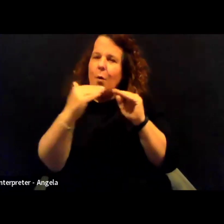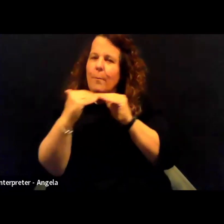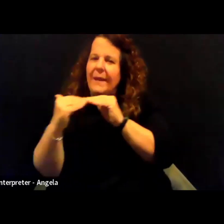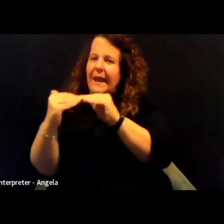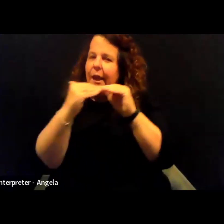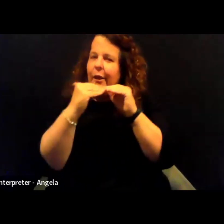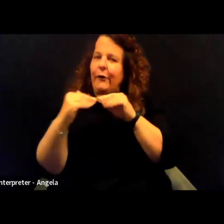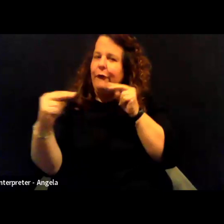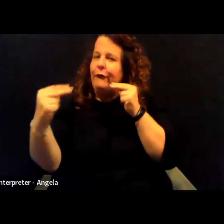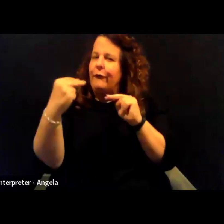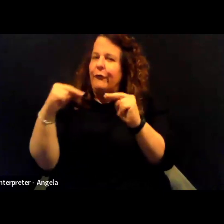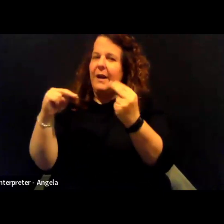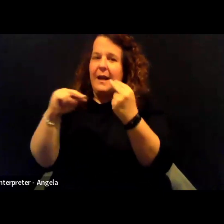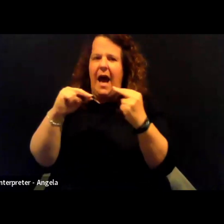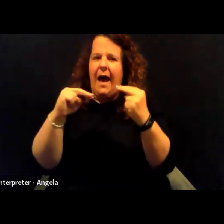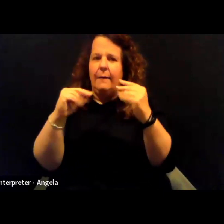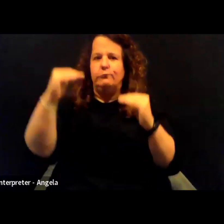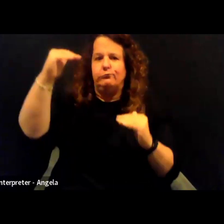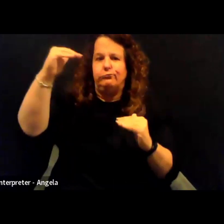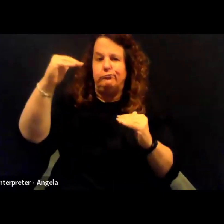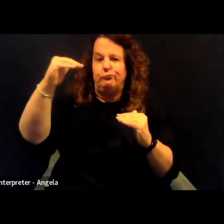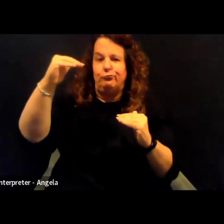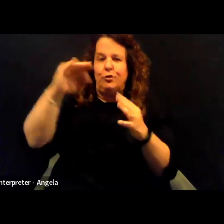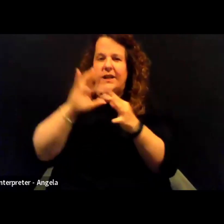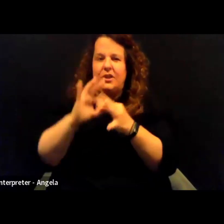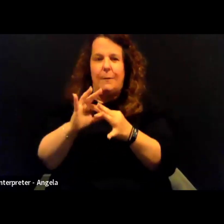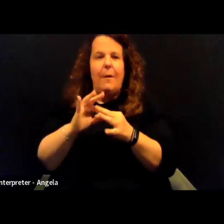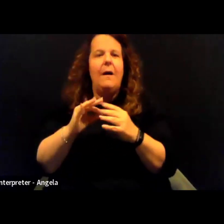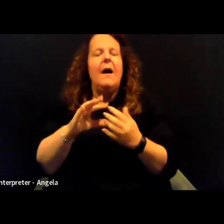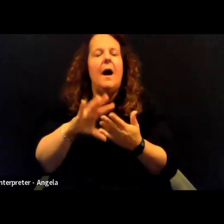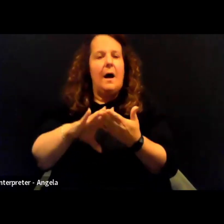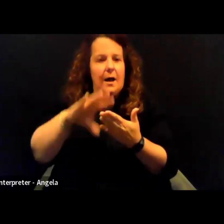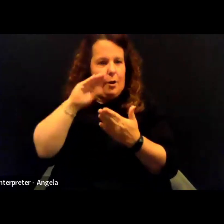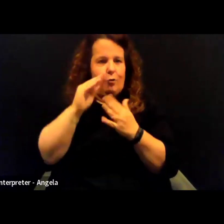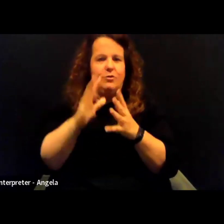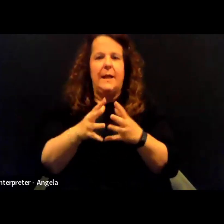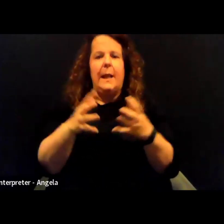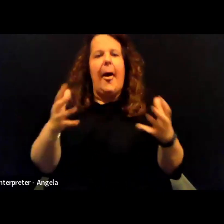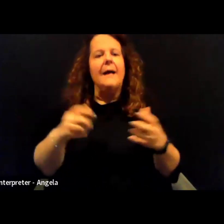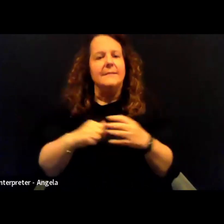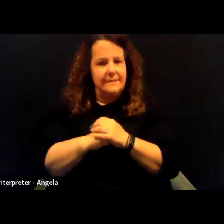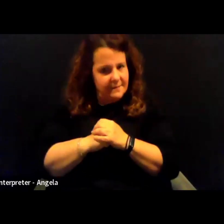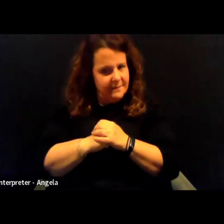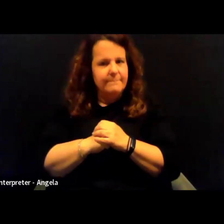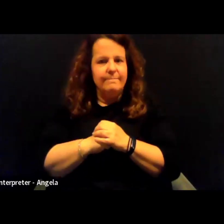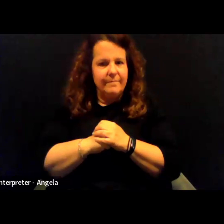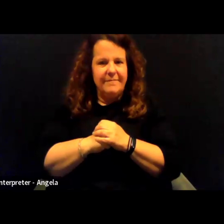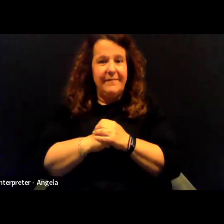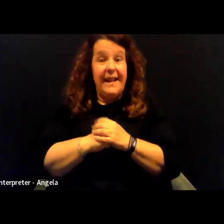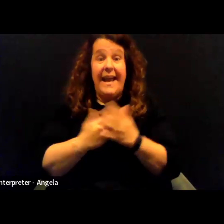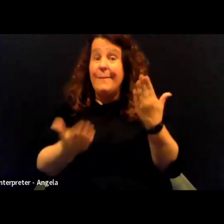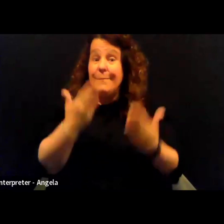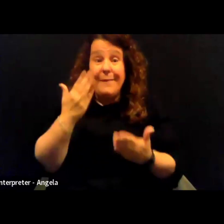and not in a supervisory relationship, I think I learned a lot in those spaces that I might not even have been ready to hear at work.